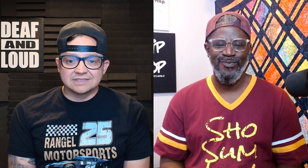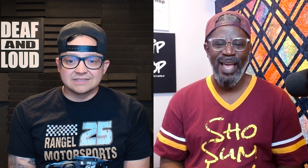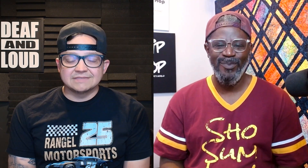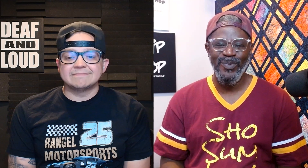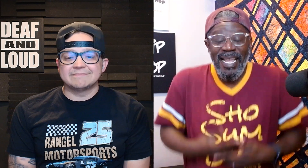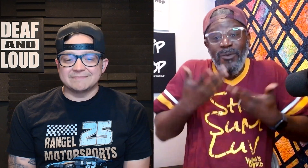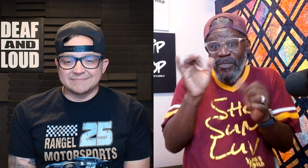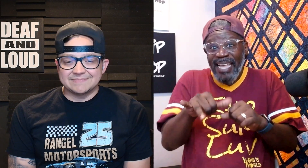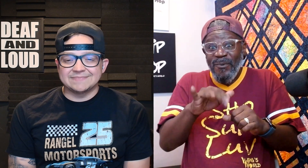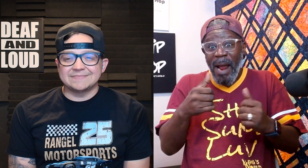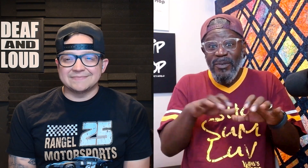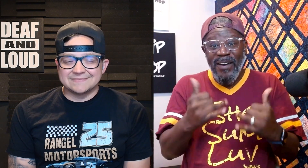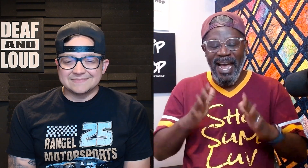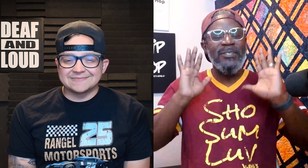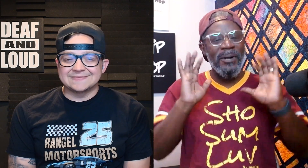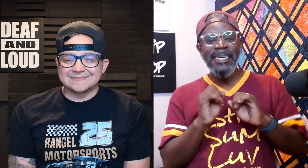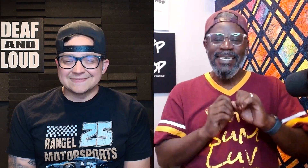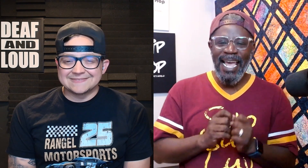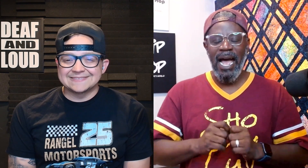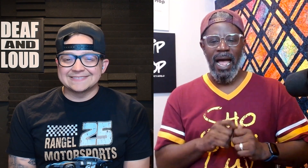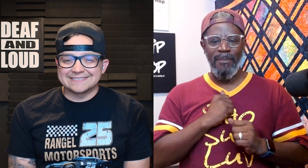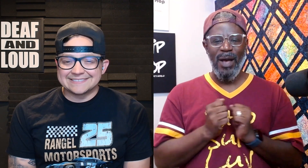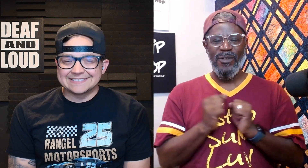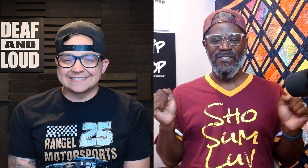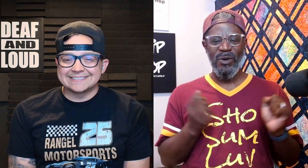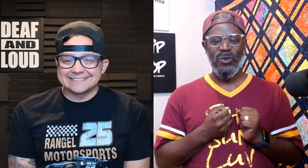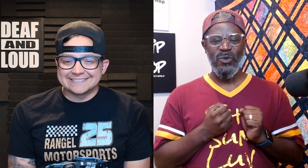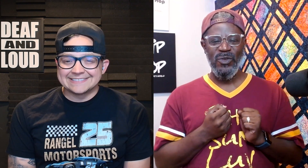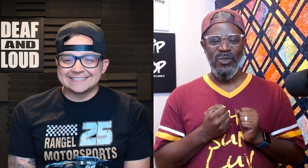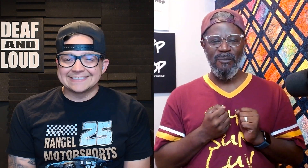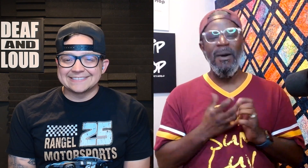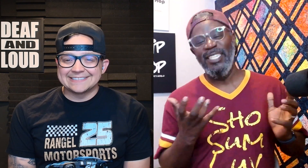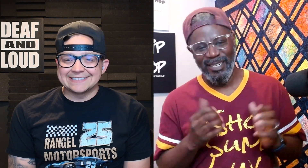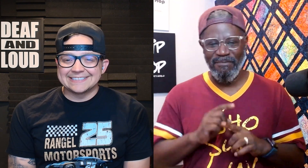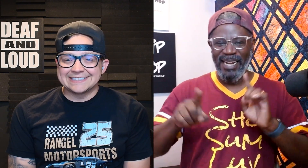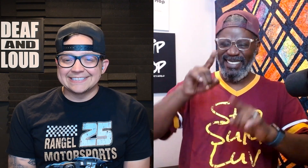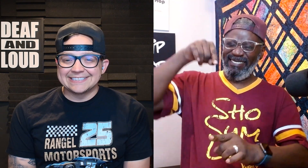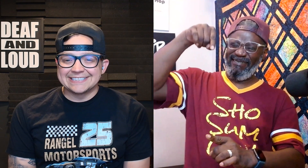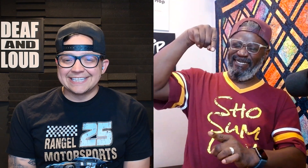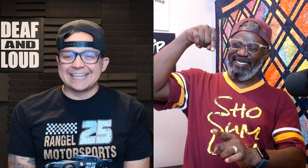Yeah, so that's what I'm doing right now. I'm not going to reveal too much, but that concept